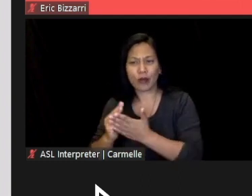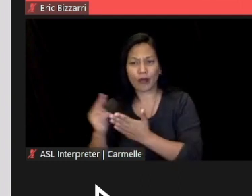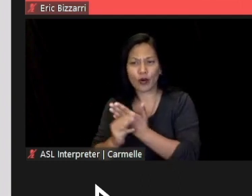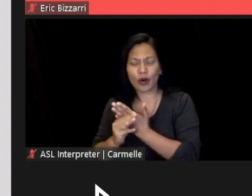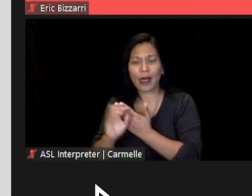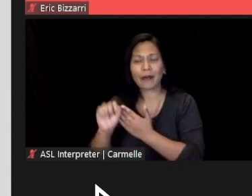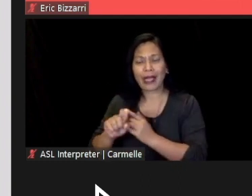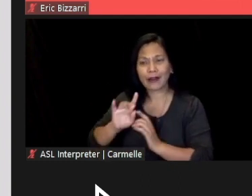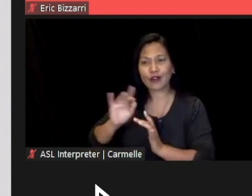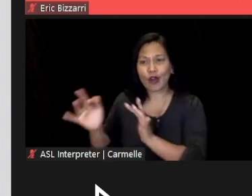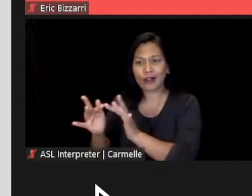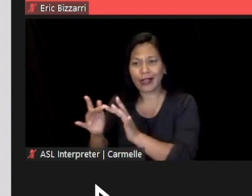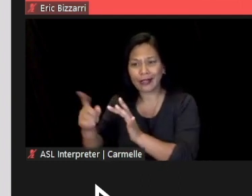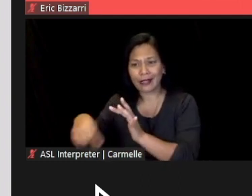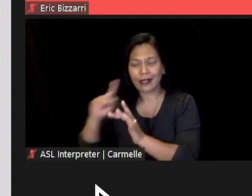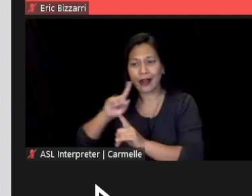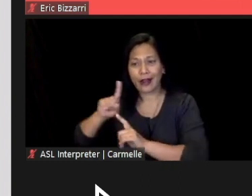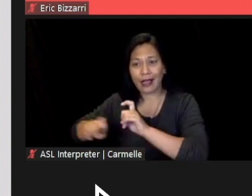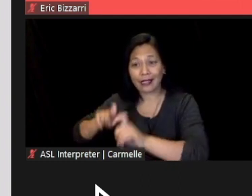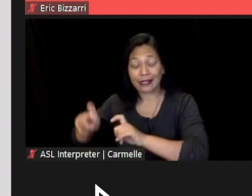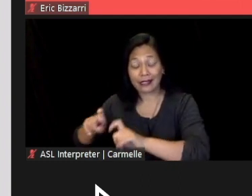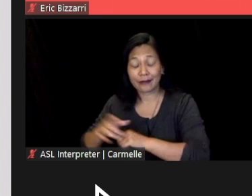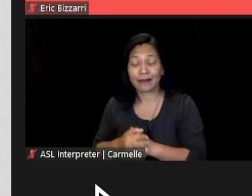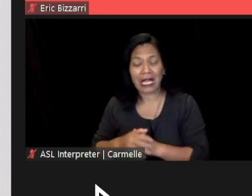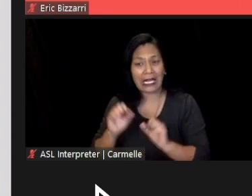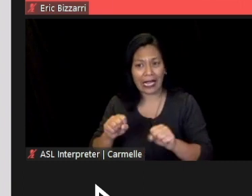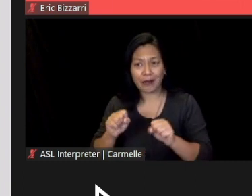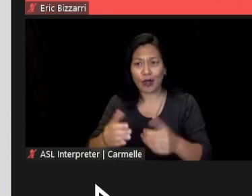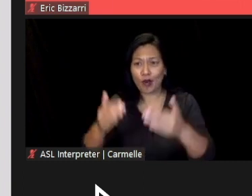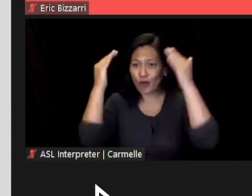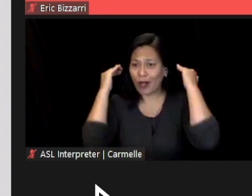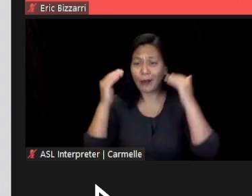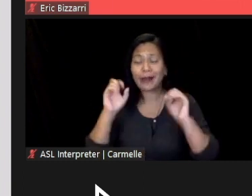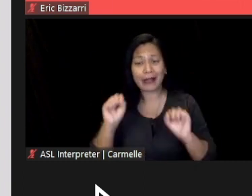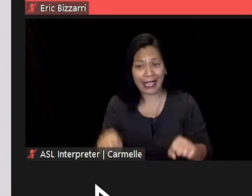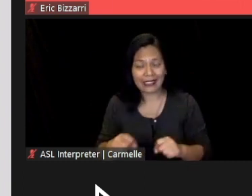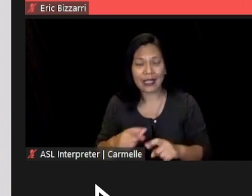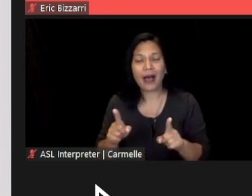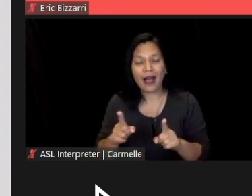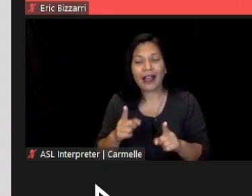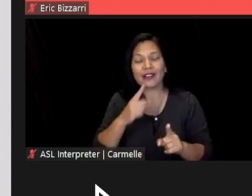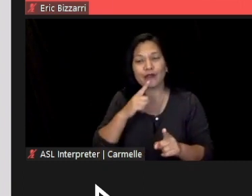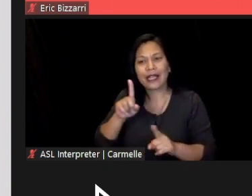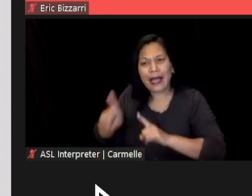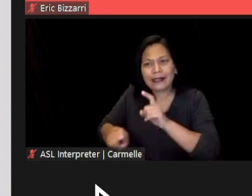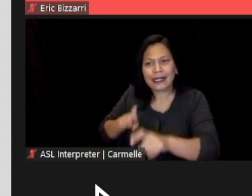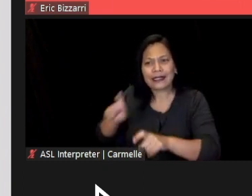But these rules are there so we can say, this is everything you need to know. Or hopefully most of what you need to know.